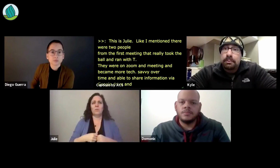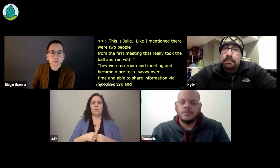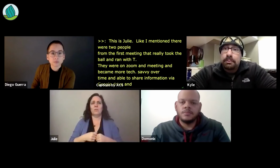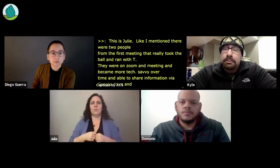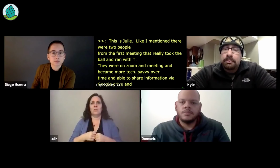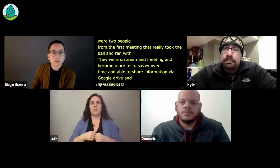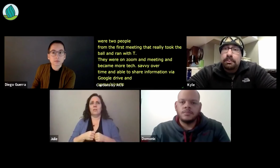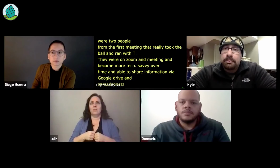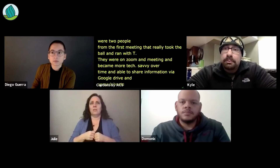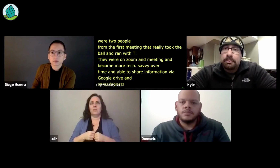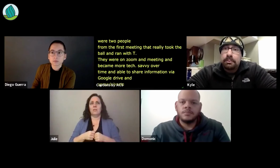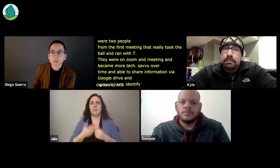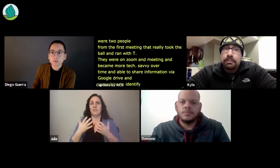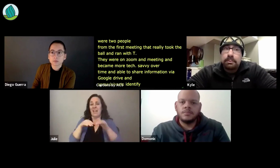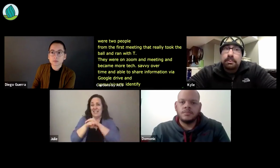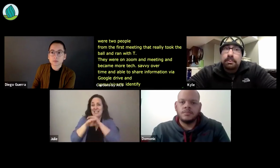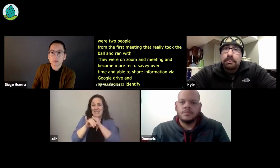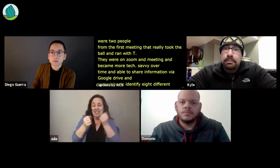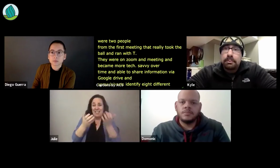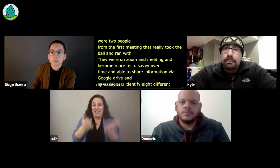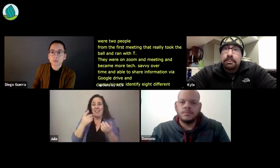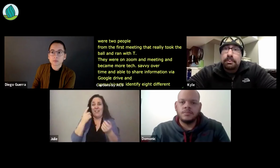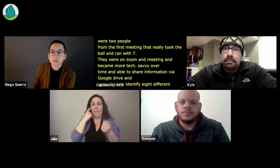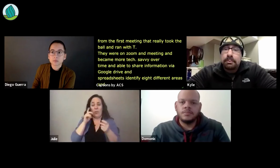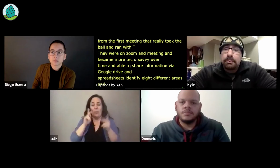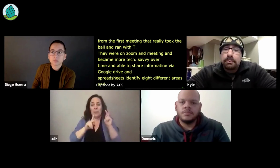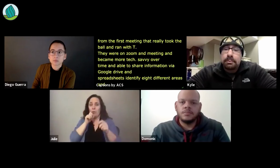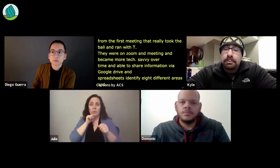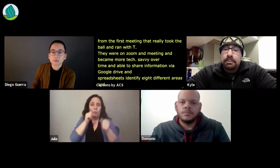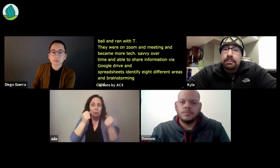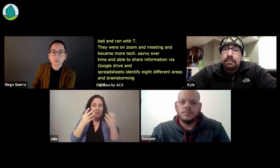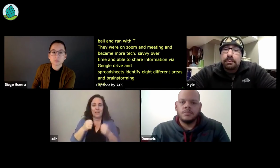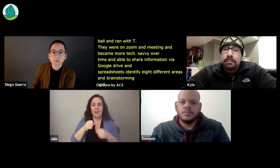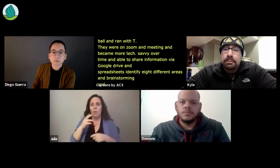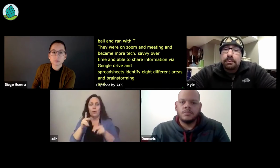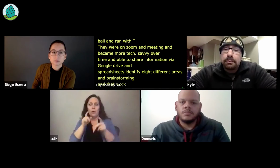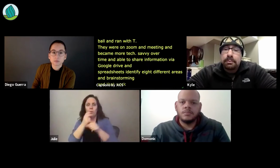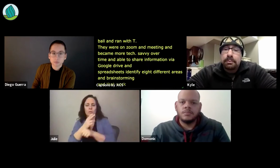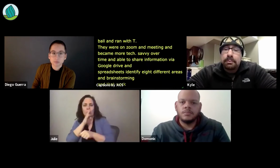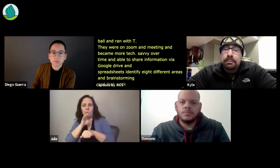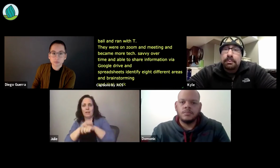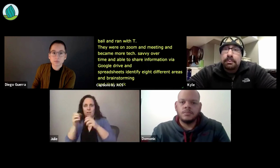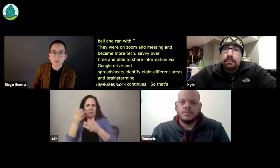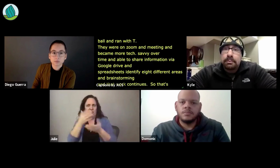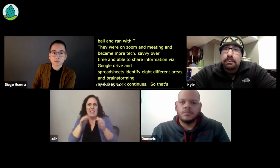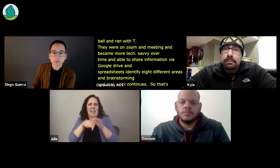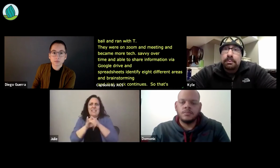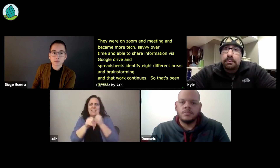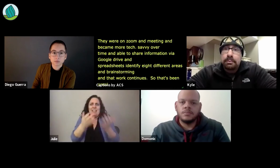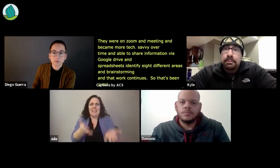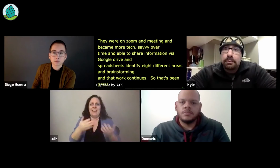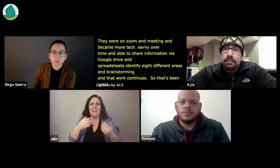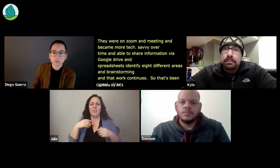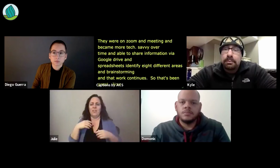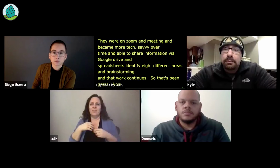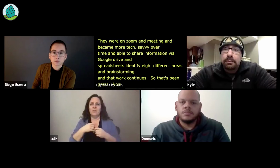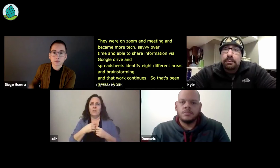Now access is there for people even who don't sign or who use spoken English. They have access to it, so I think that's been really great.